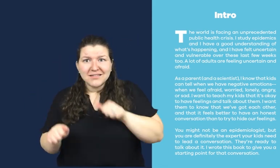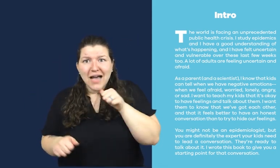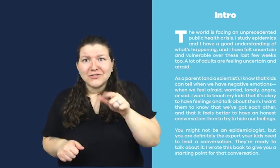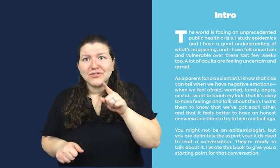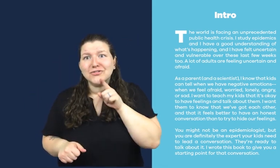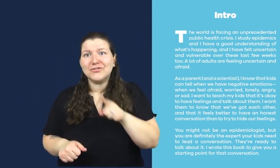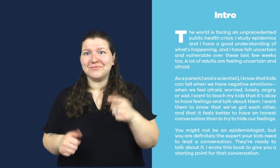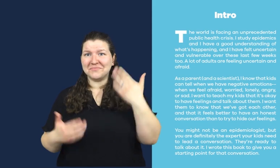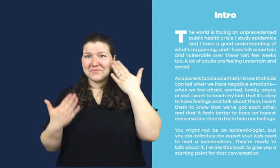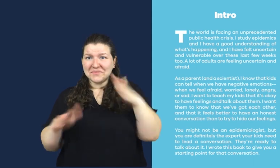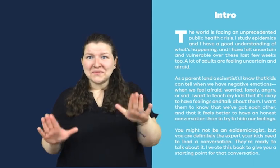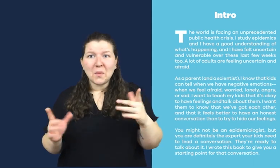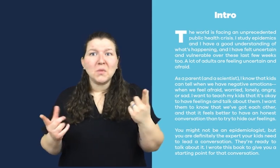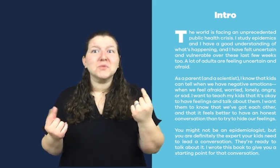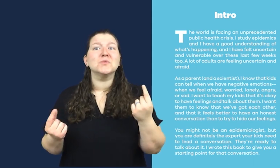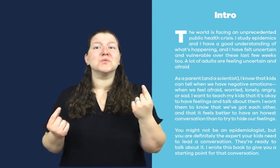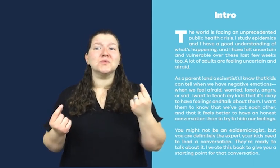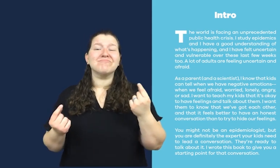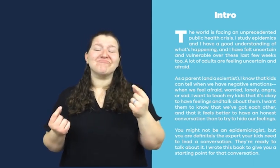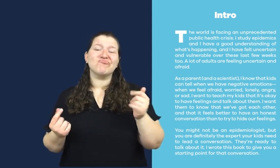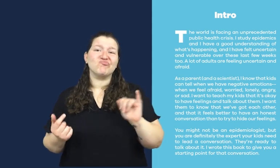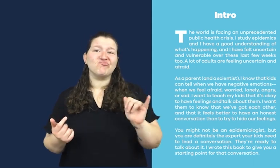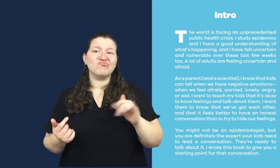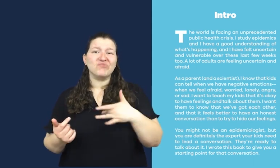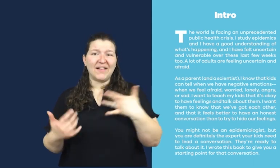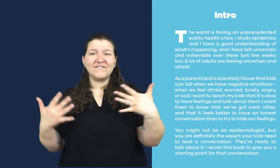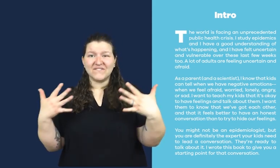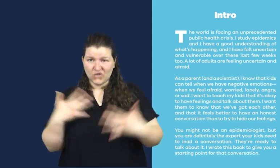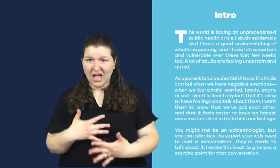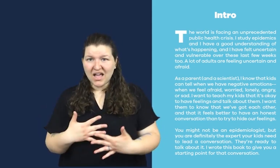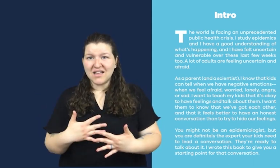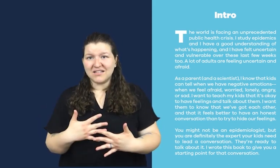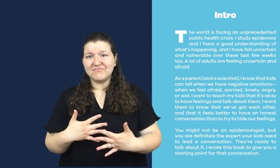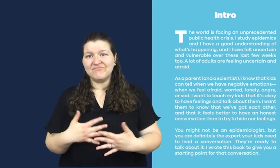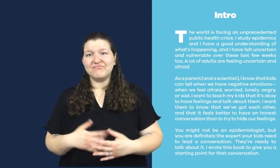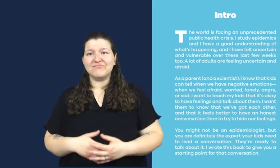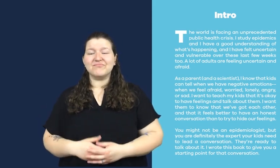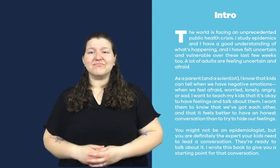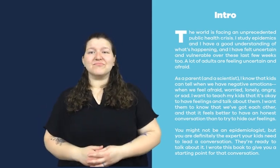A lot of adults are feeling uncertain and afraid